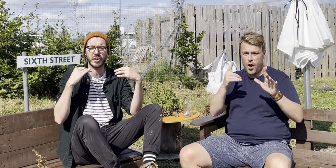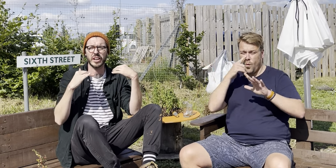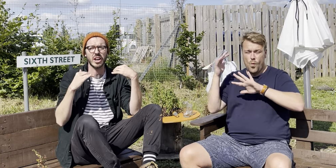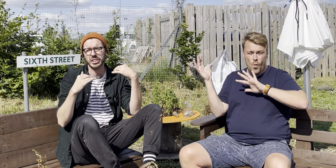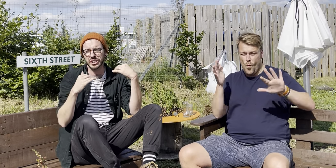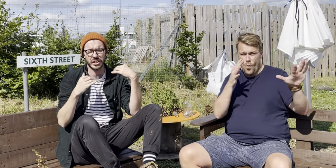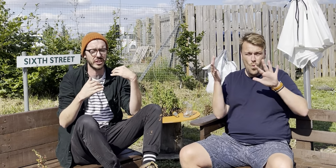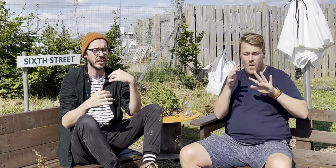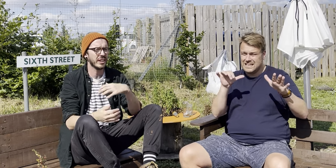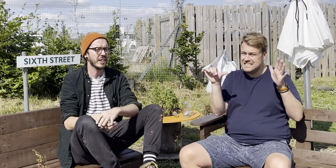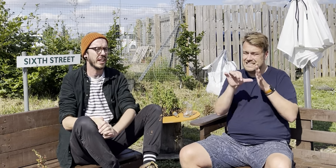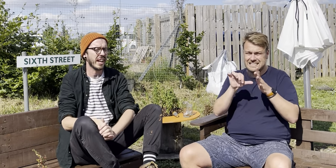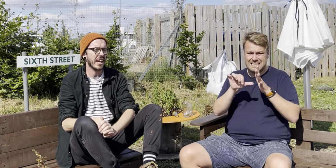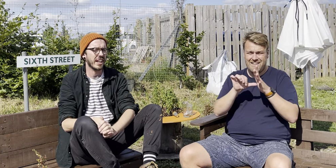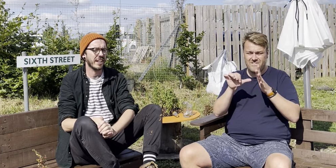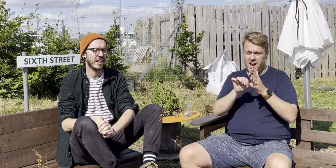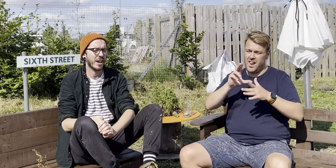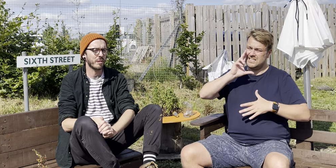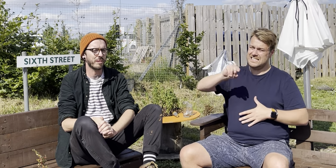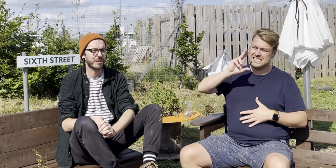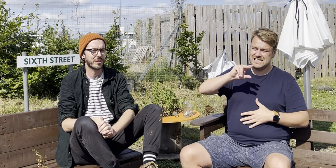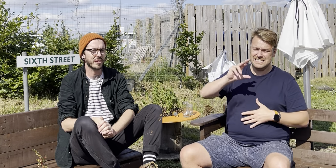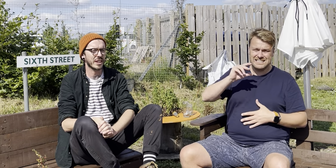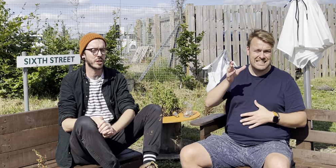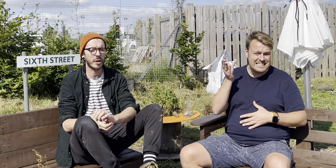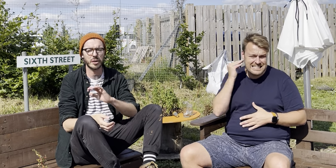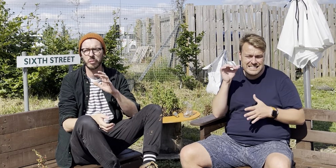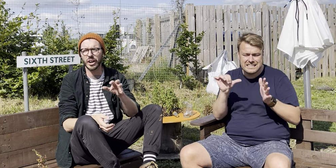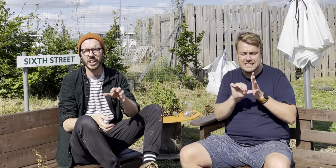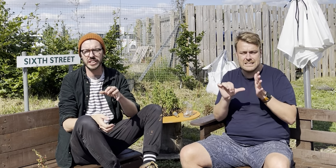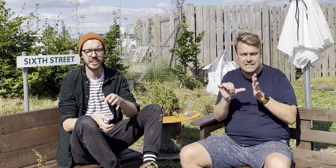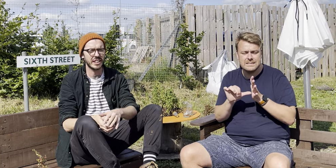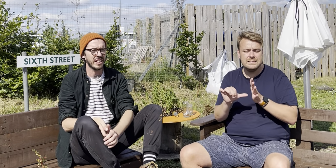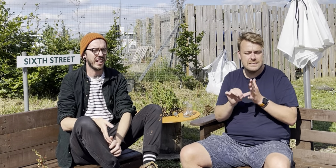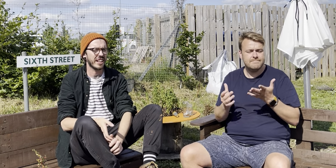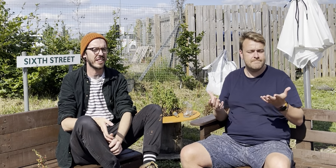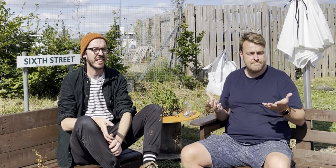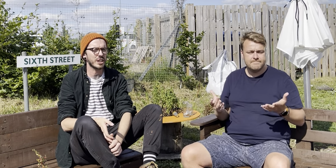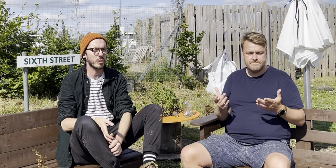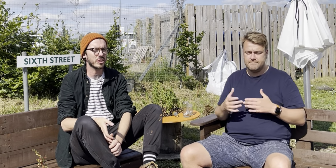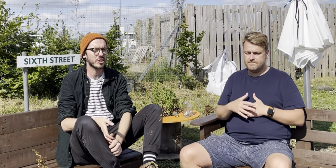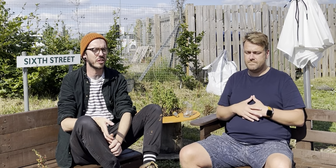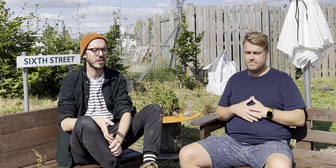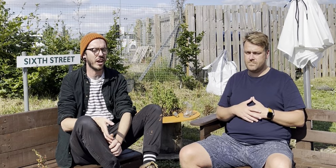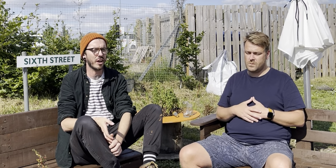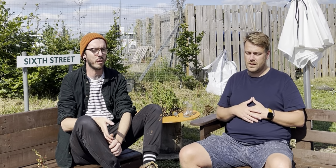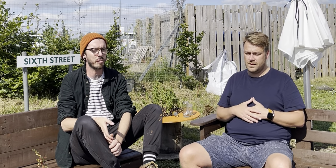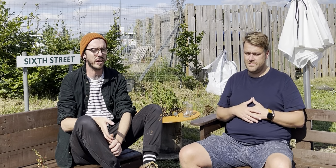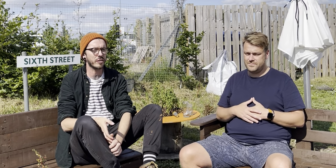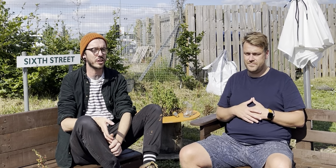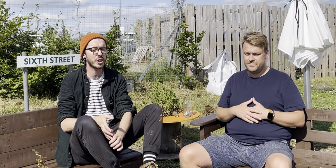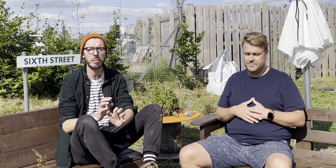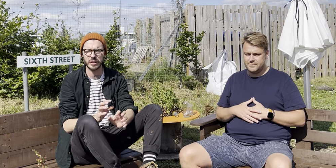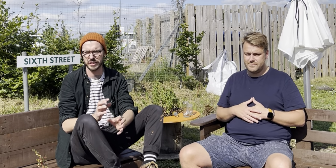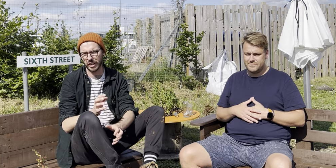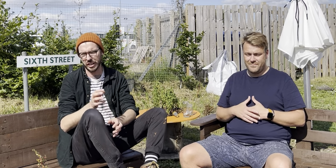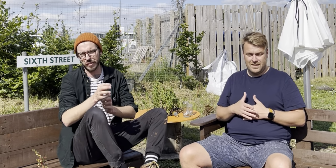very hard to hear spoken word and i think that's what's been super exciting over the